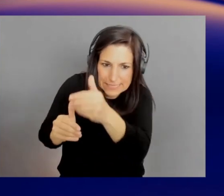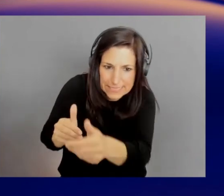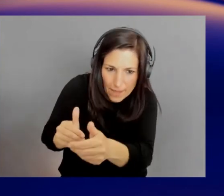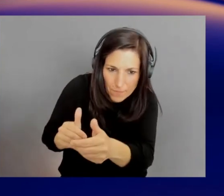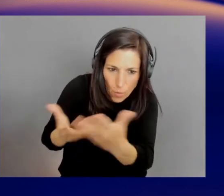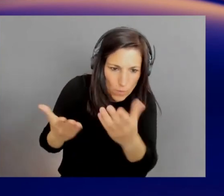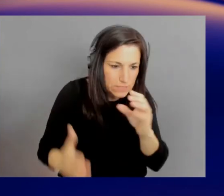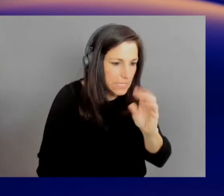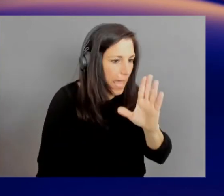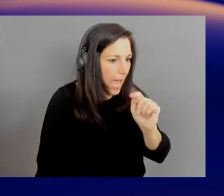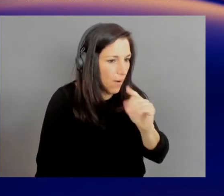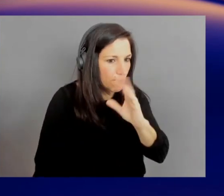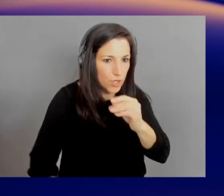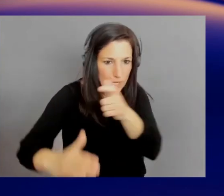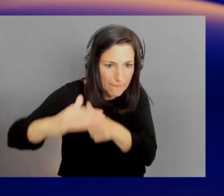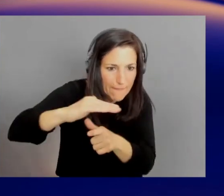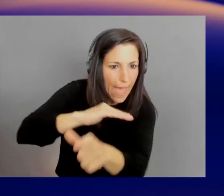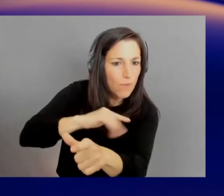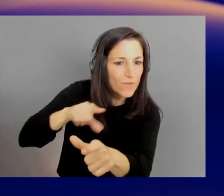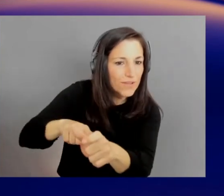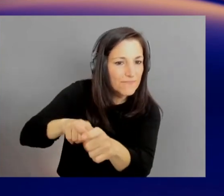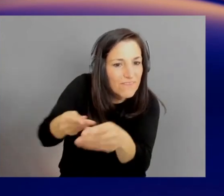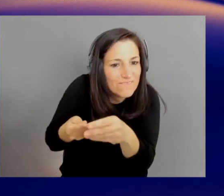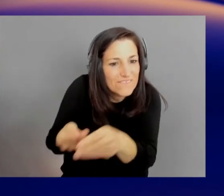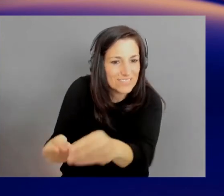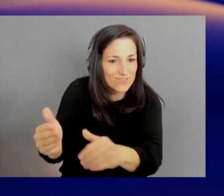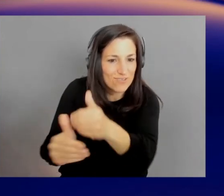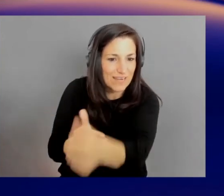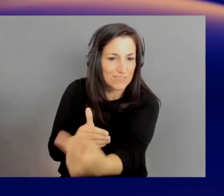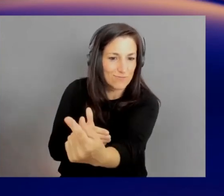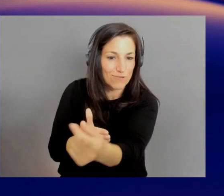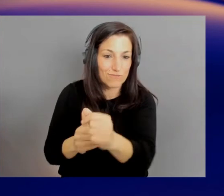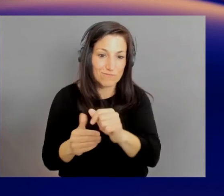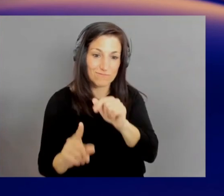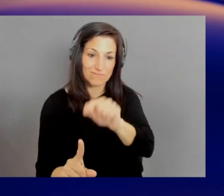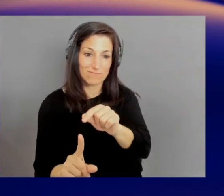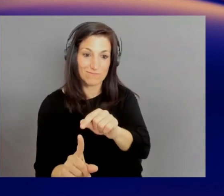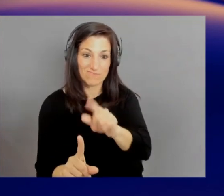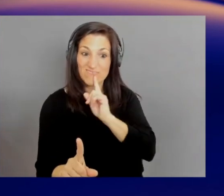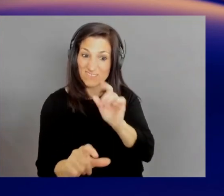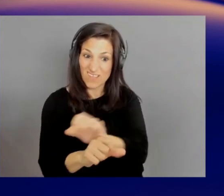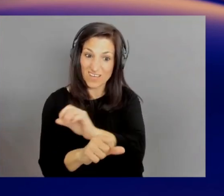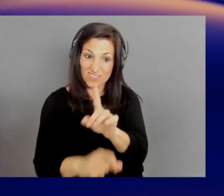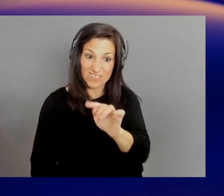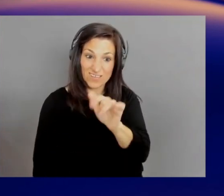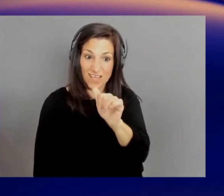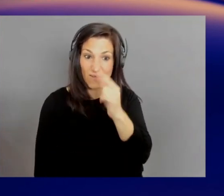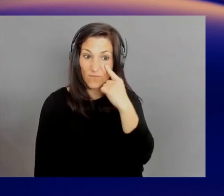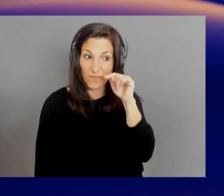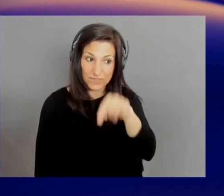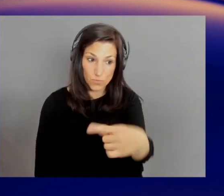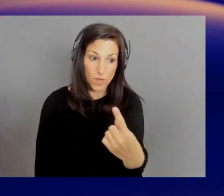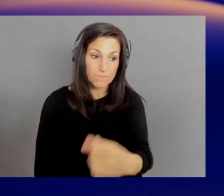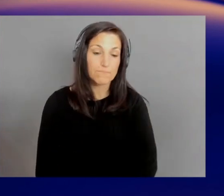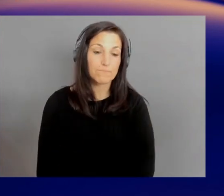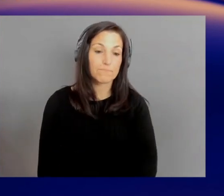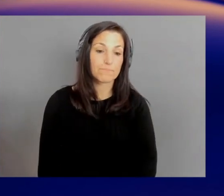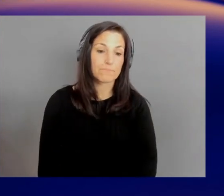You can see the output here or the artifact is actually data in this case and then logging and that sort of thing that